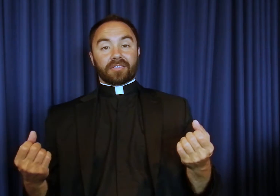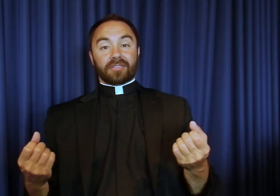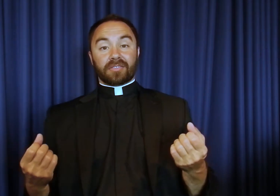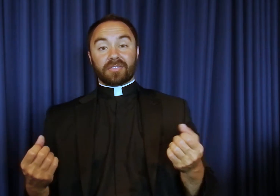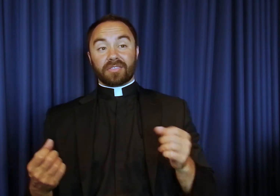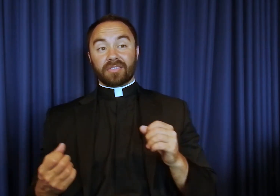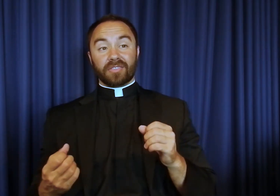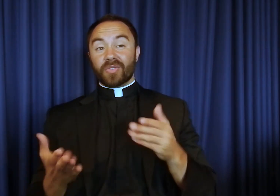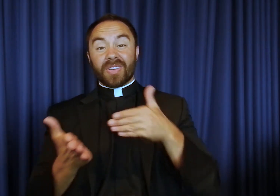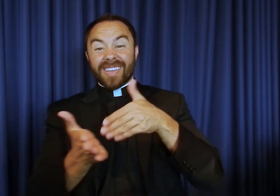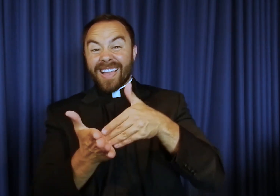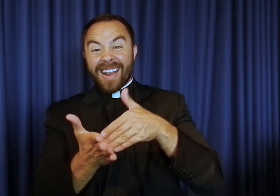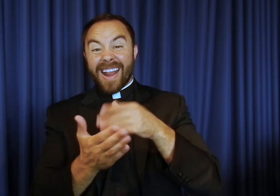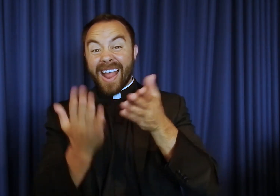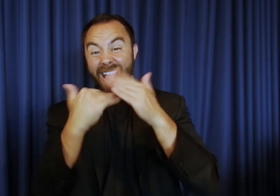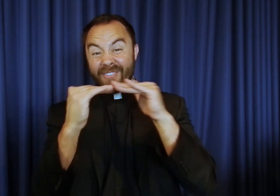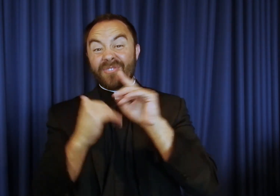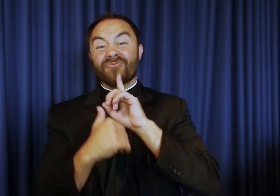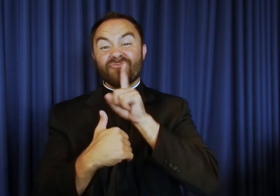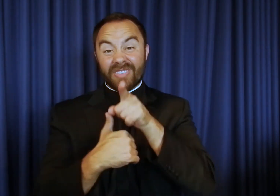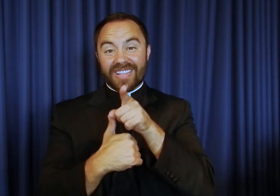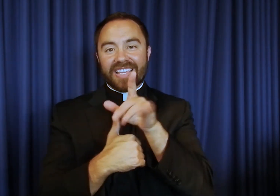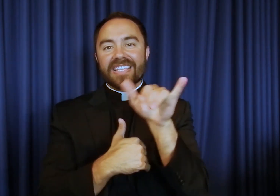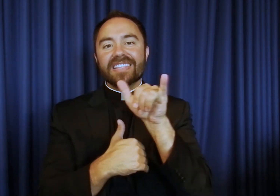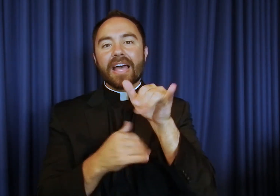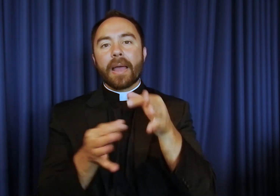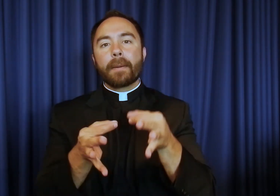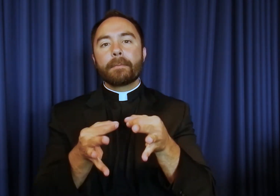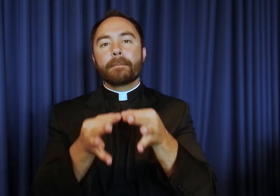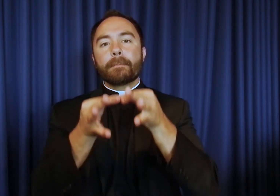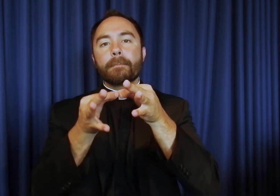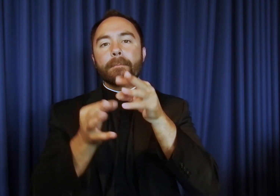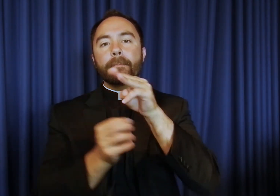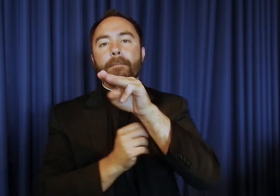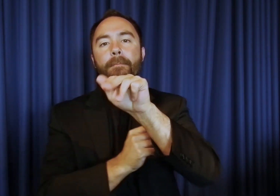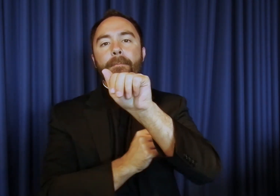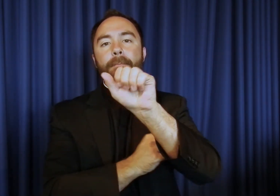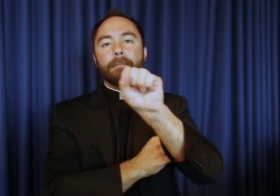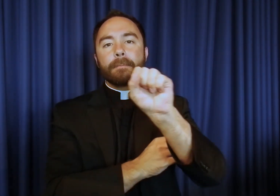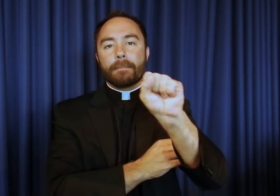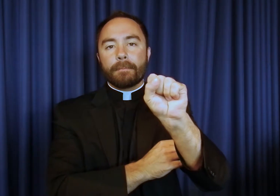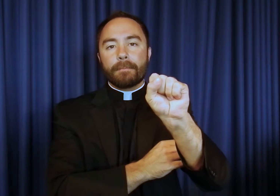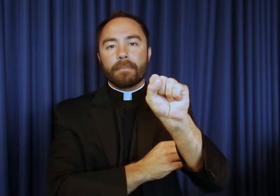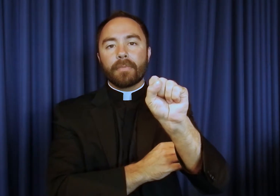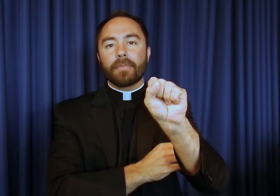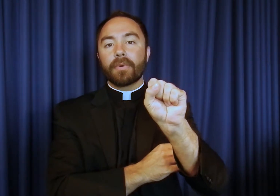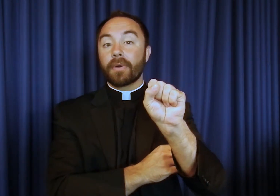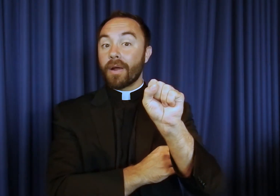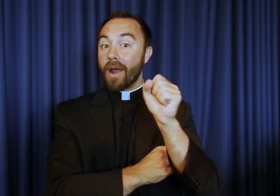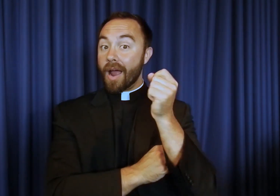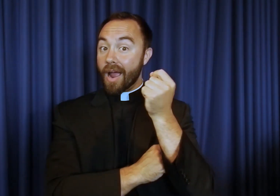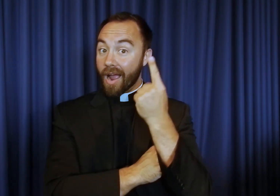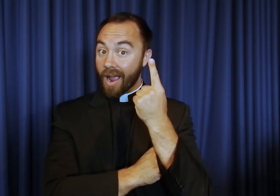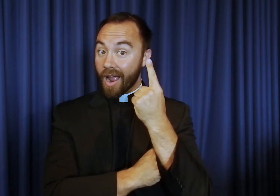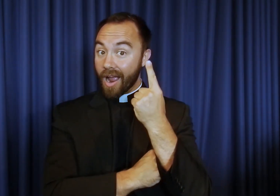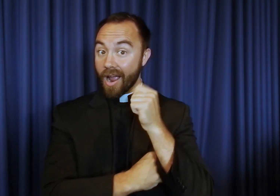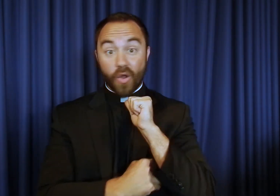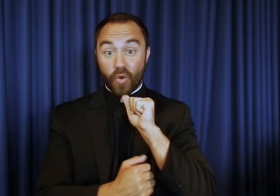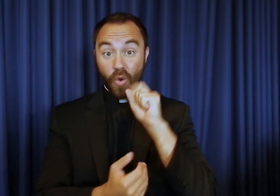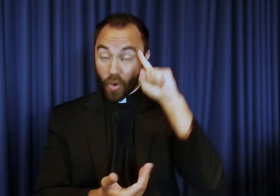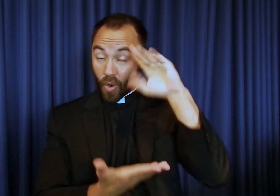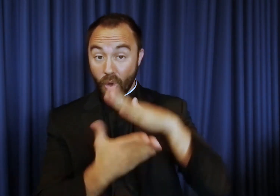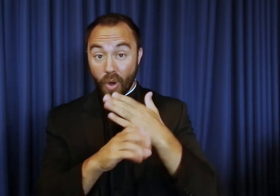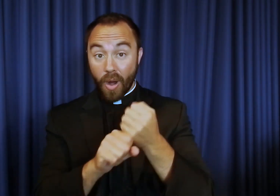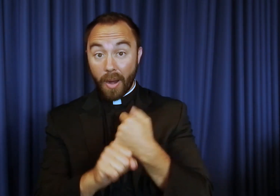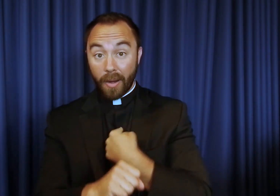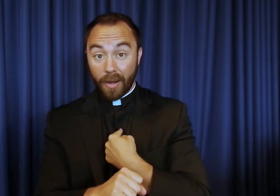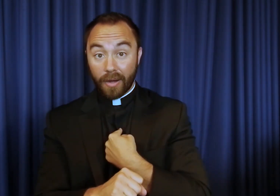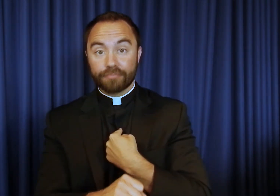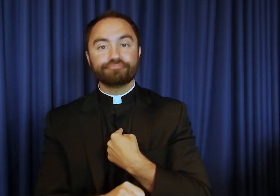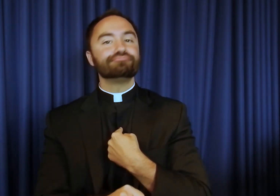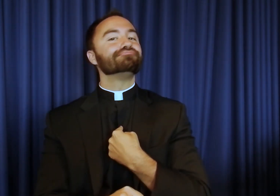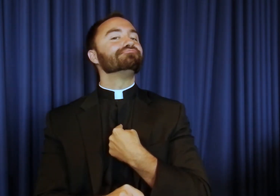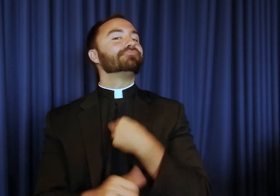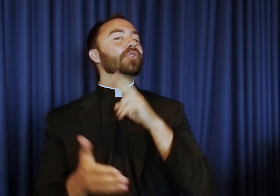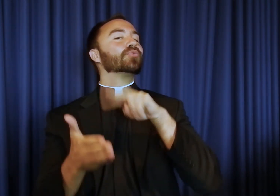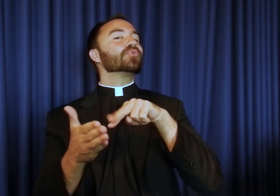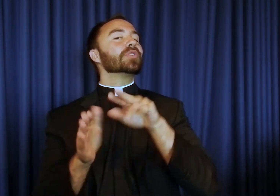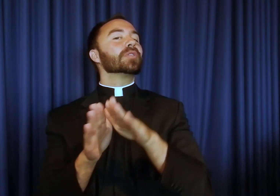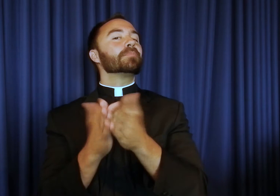things. Now to get a real image of heaven you notice that it's a lot like mass! Oh,